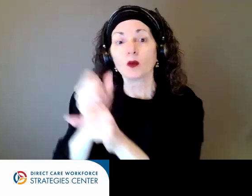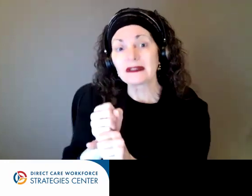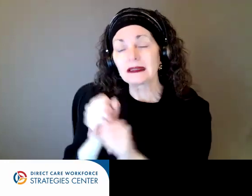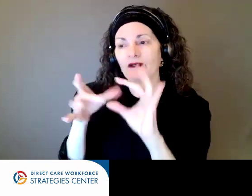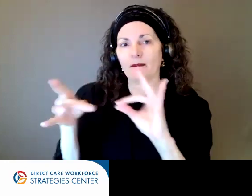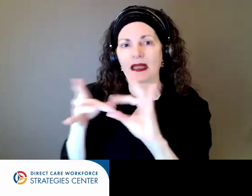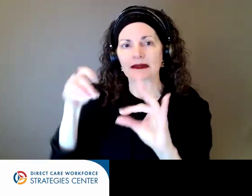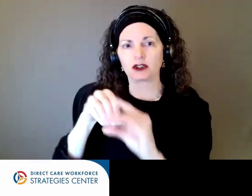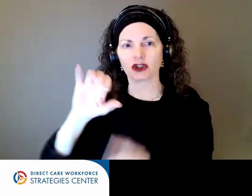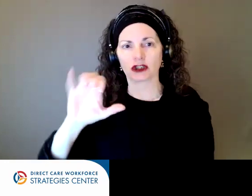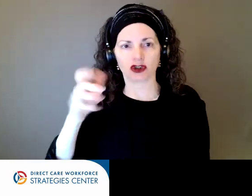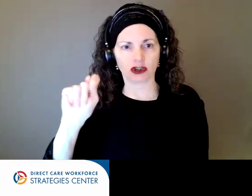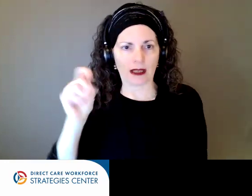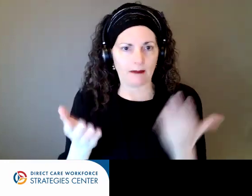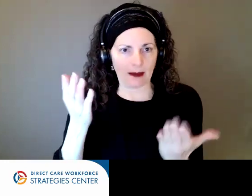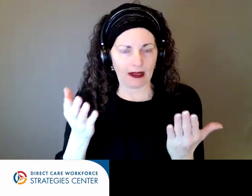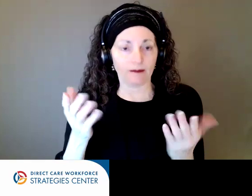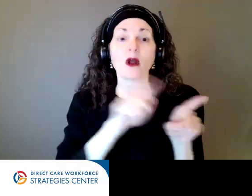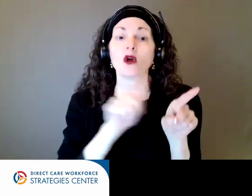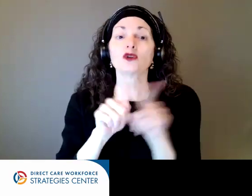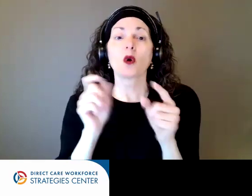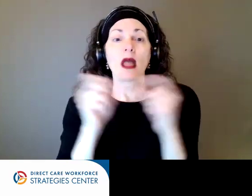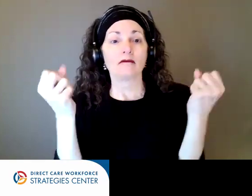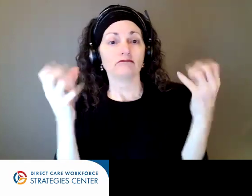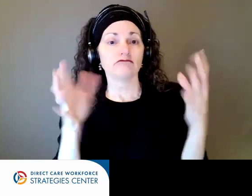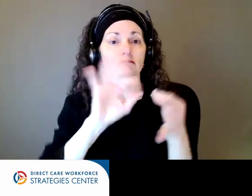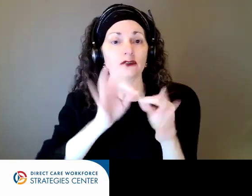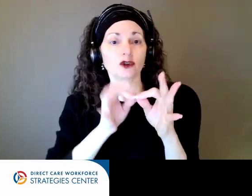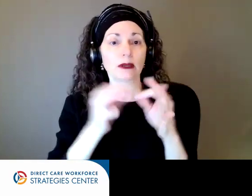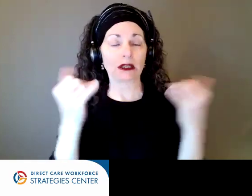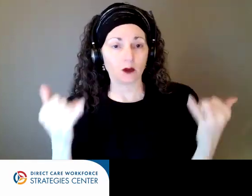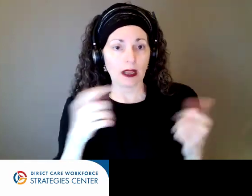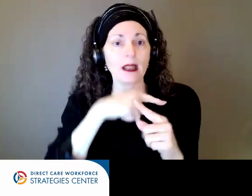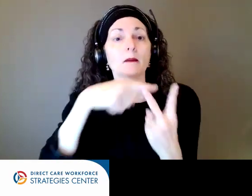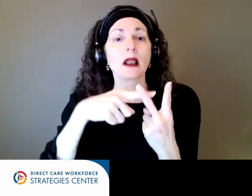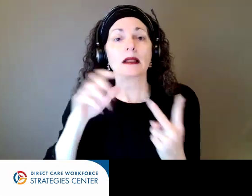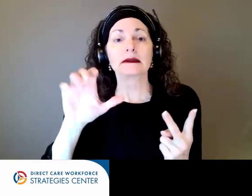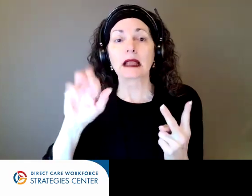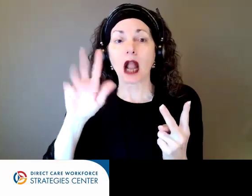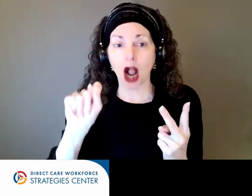We also have ASL translation today, and CART is available by clicking on the link in the chat.